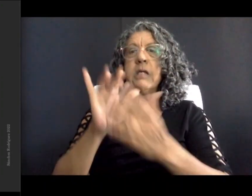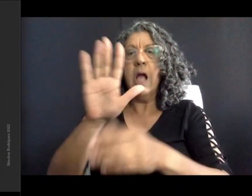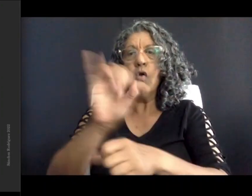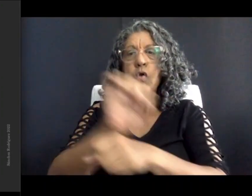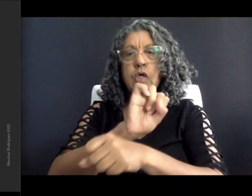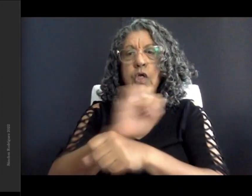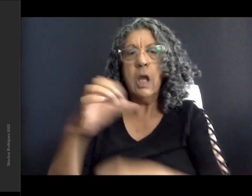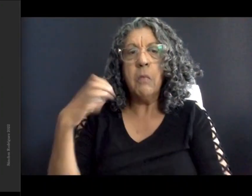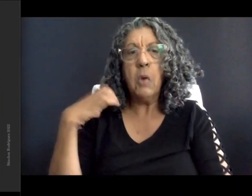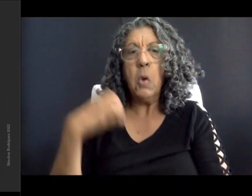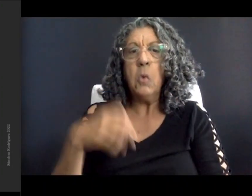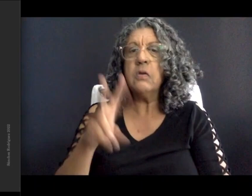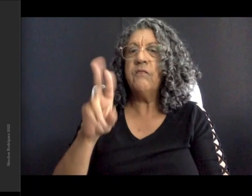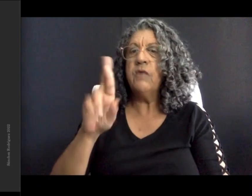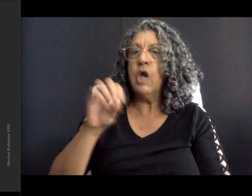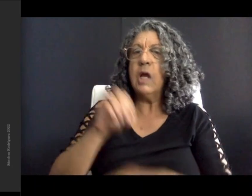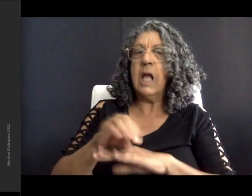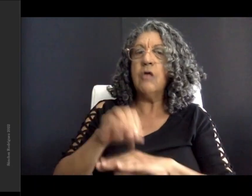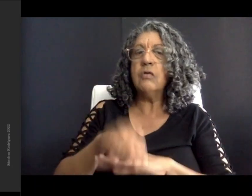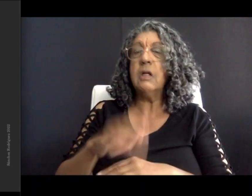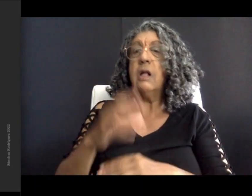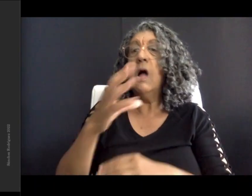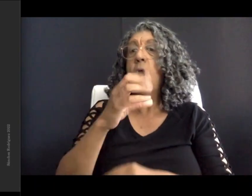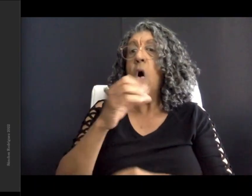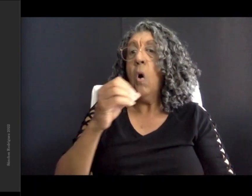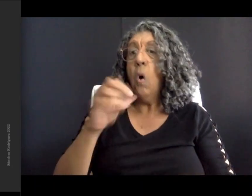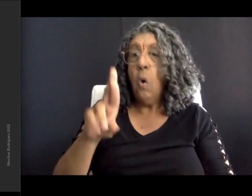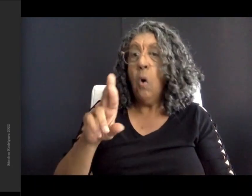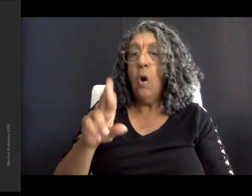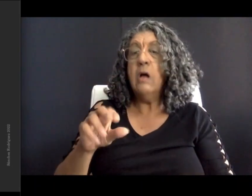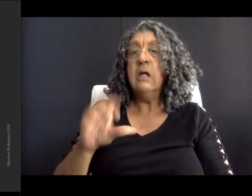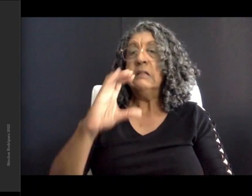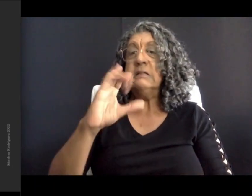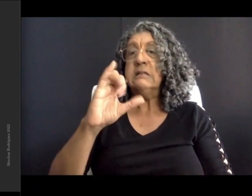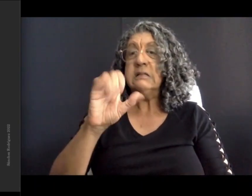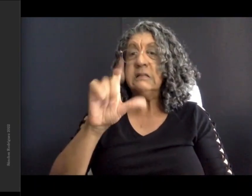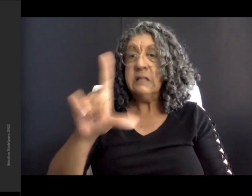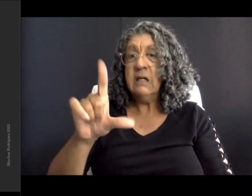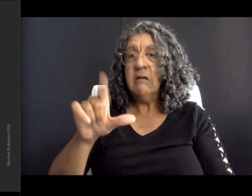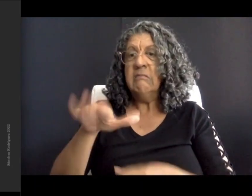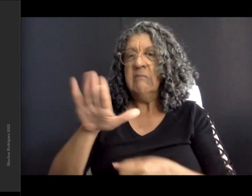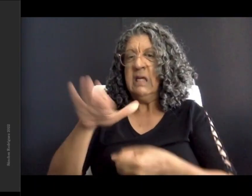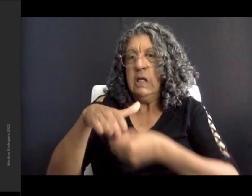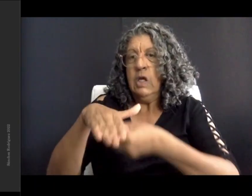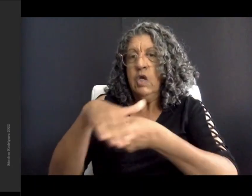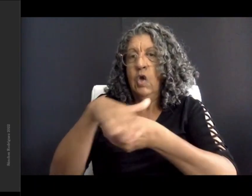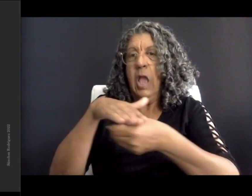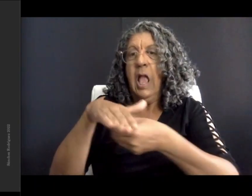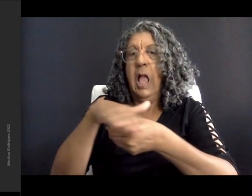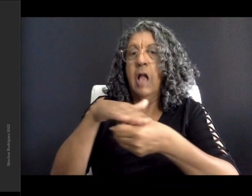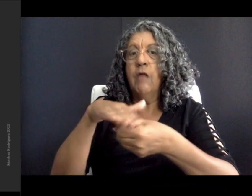reach out to your job coach, your VR counselor or the Center of Independent Living office.